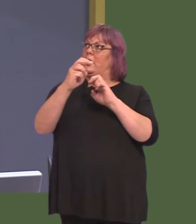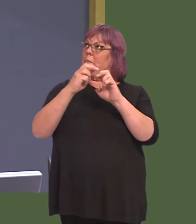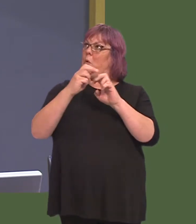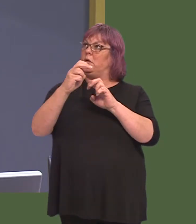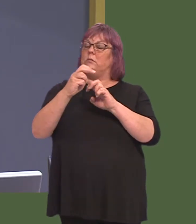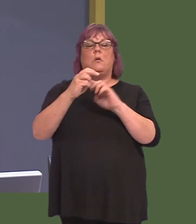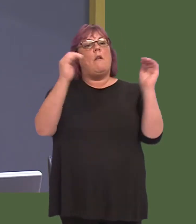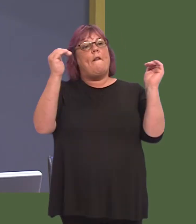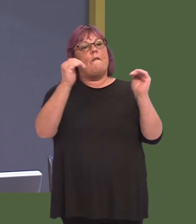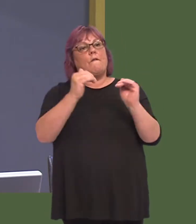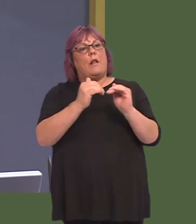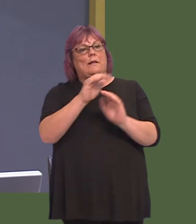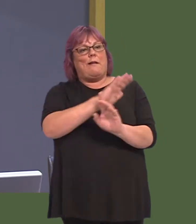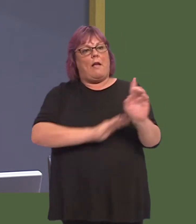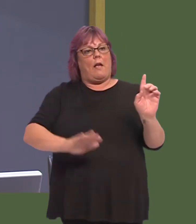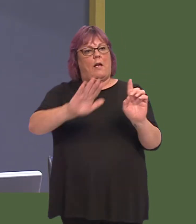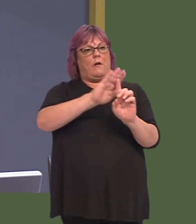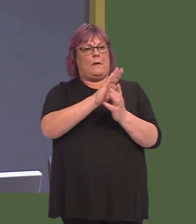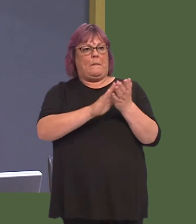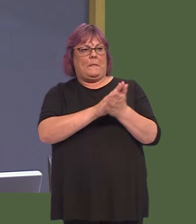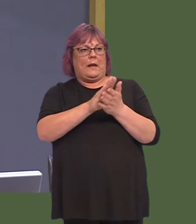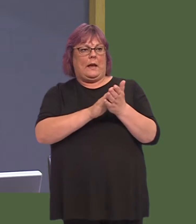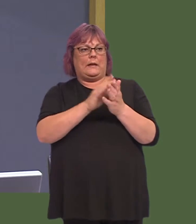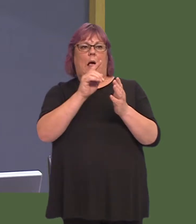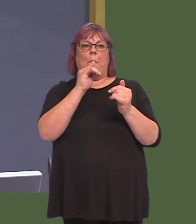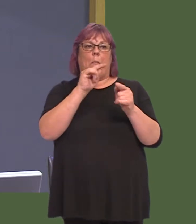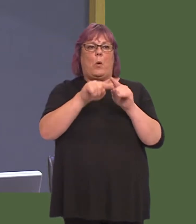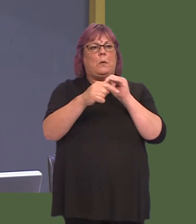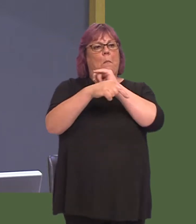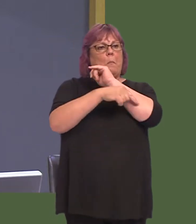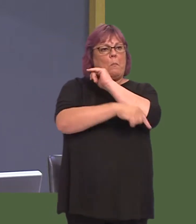The geography of the Valleys means that it's often our most impoverished communities that